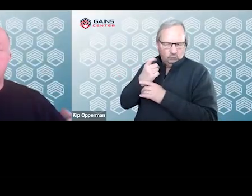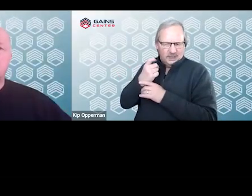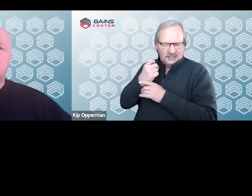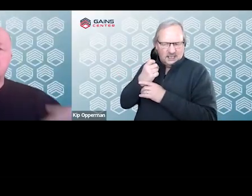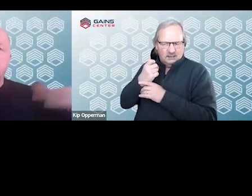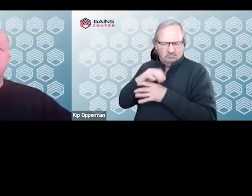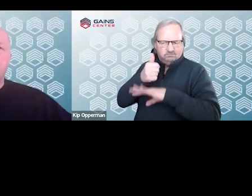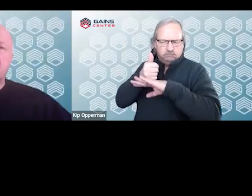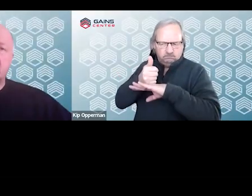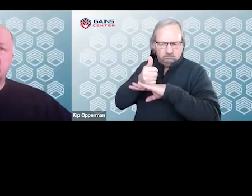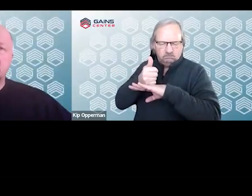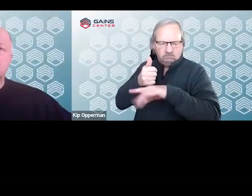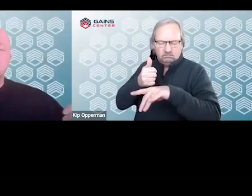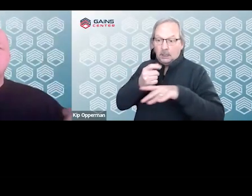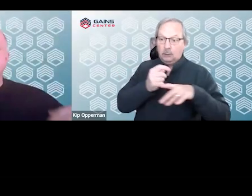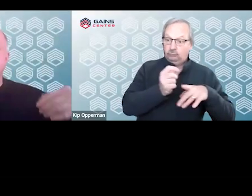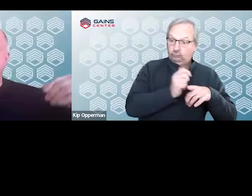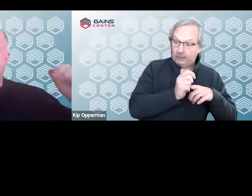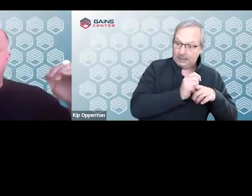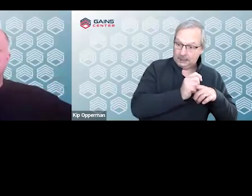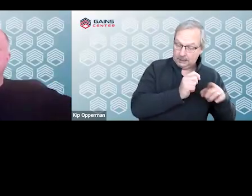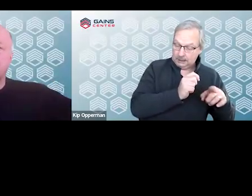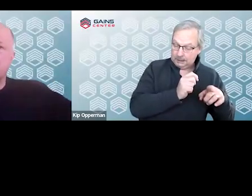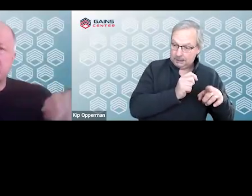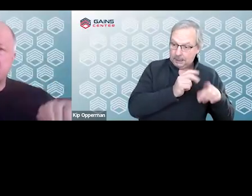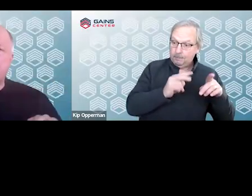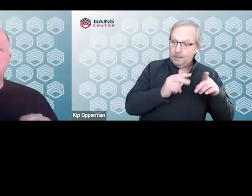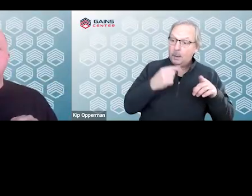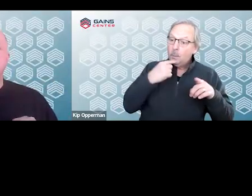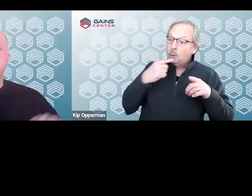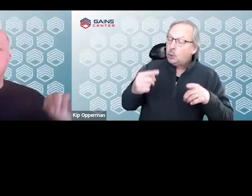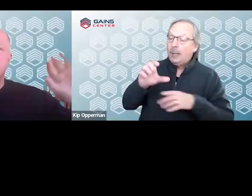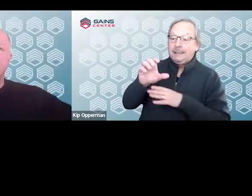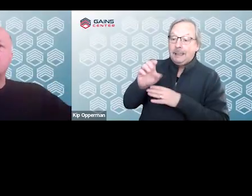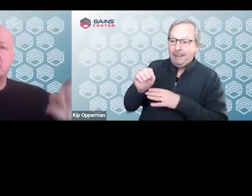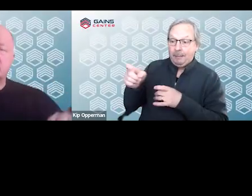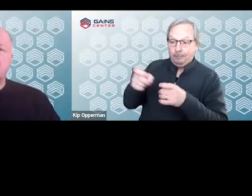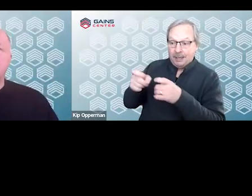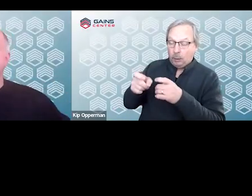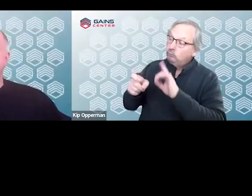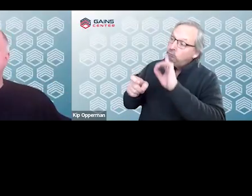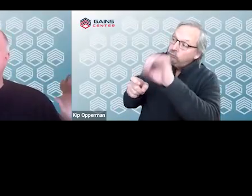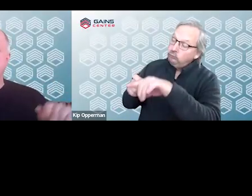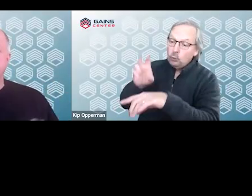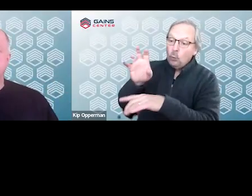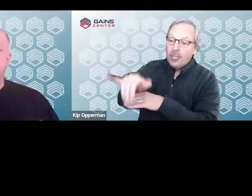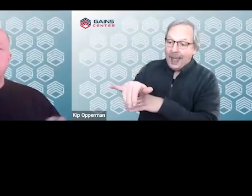where there's been a training, people have been told, "Here's contingency management. Go do it," and nothing happens.